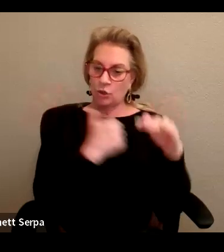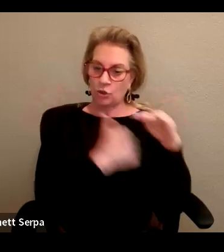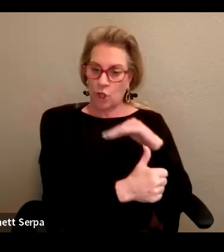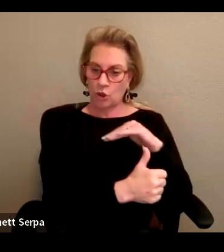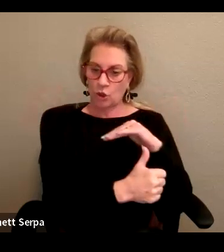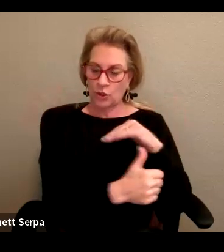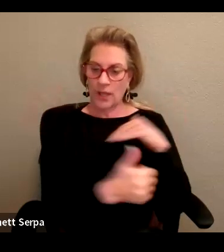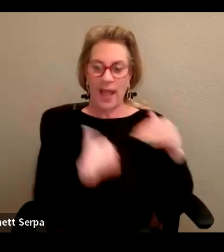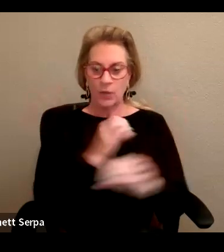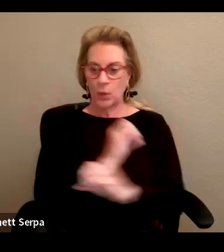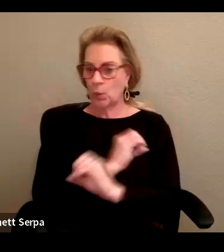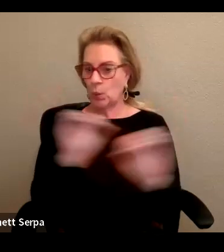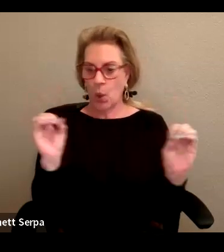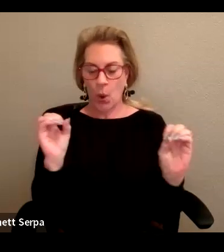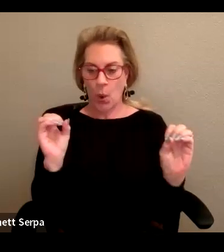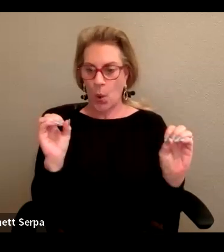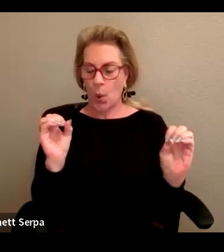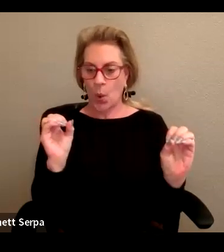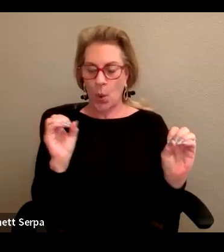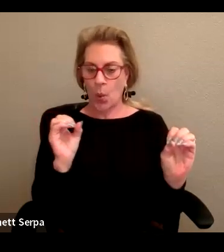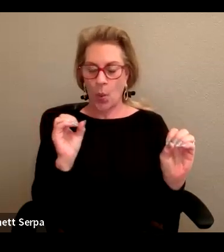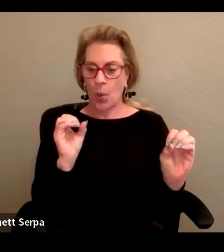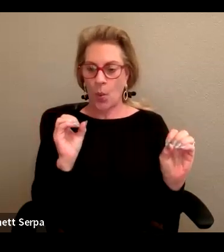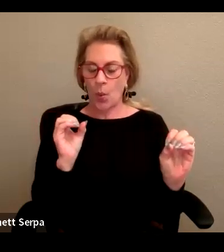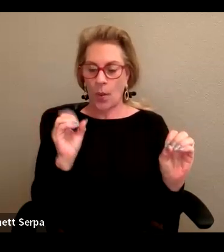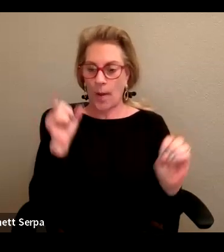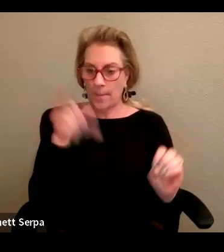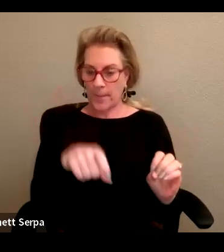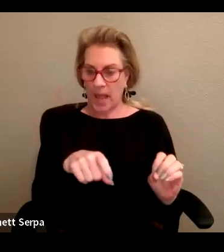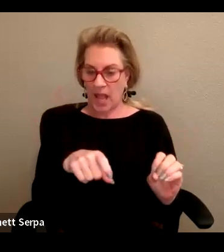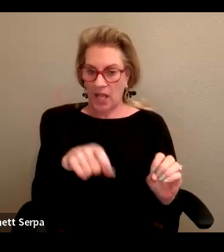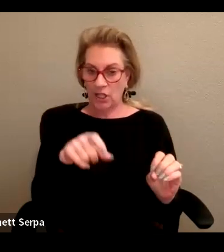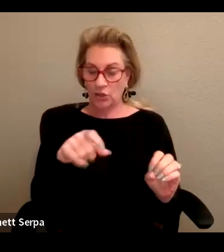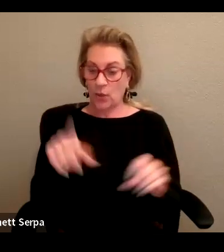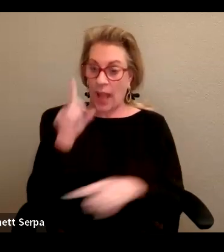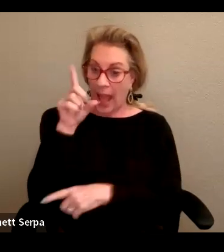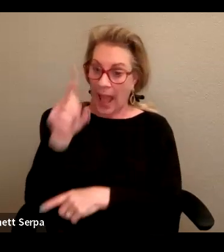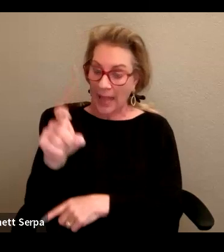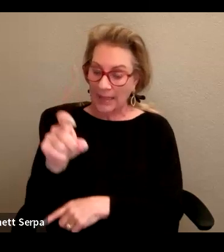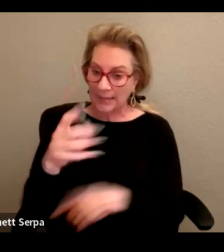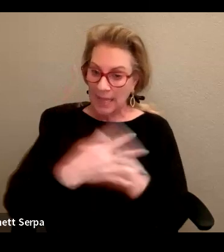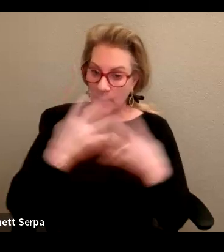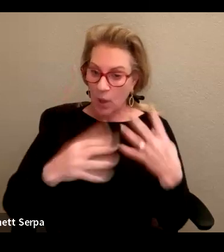have no affirmative obligation to inquire into a person's immigration status nor an obligation to